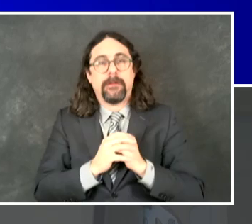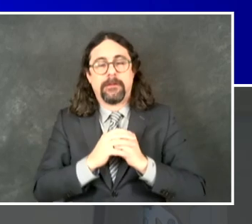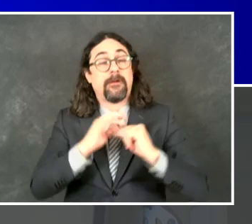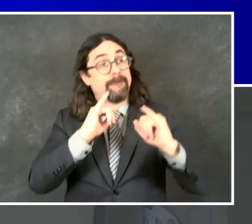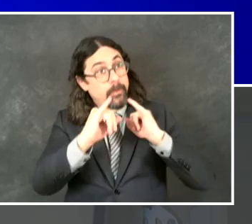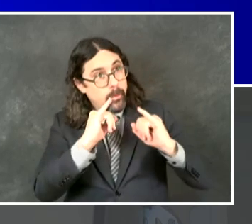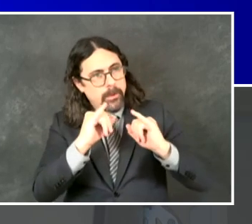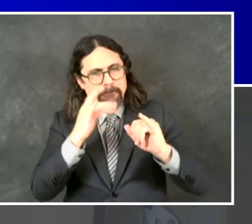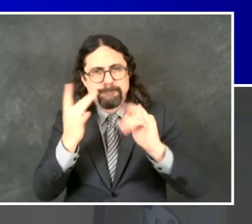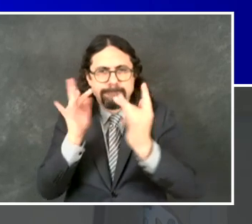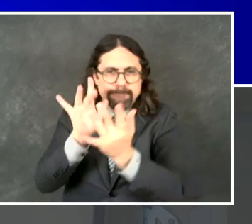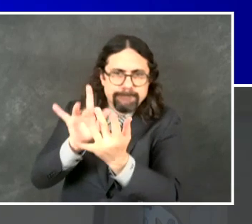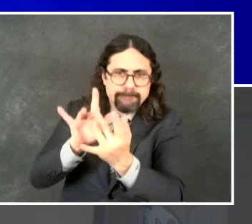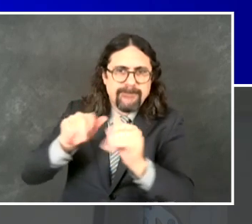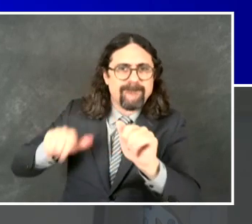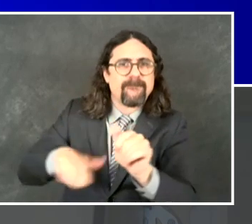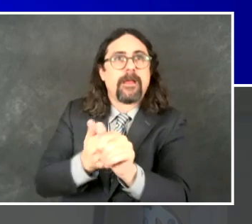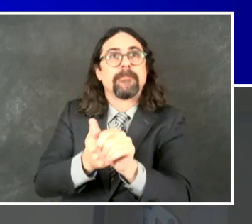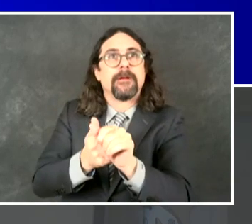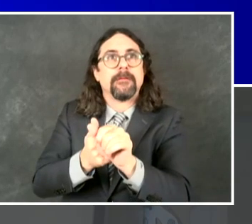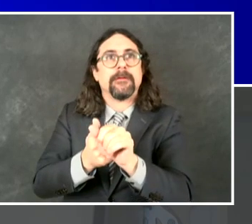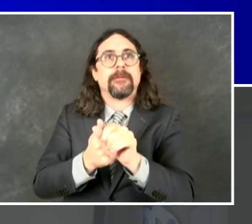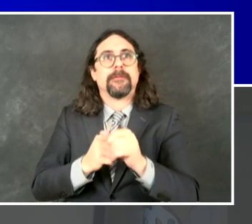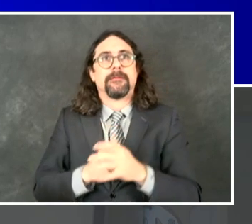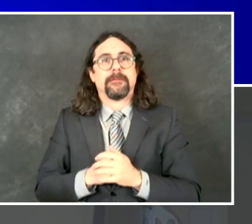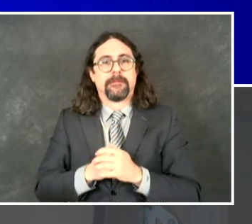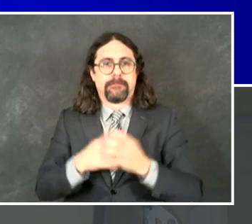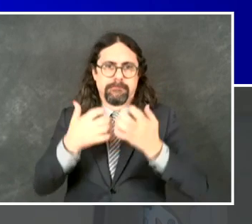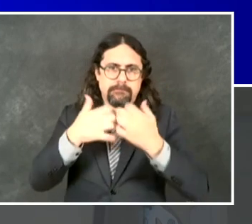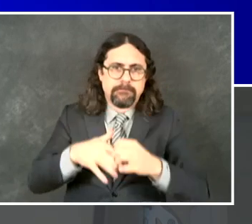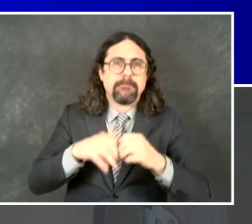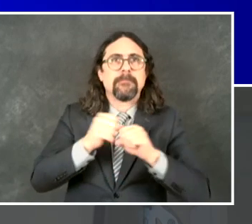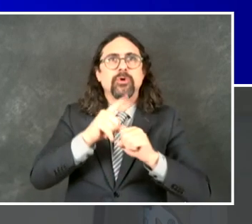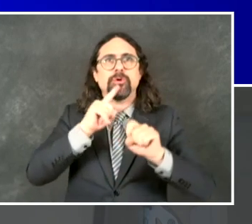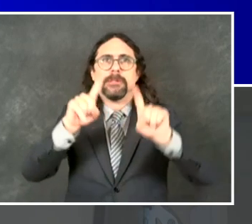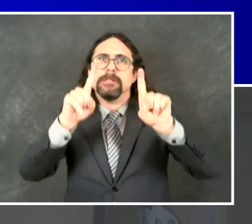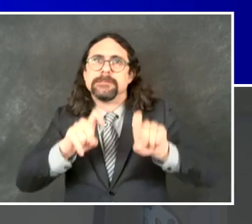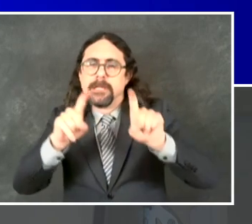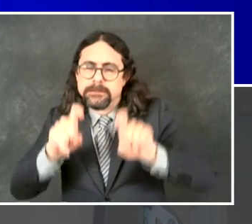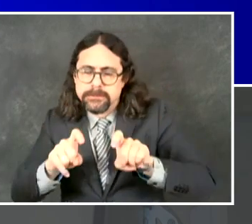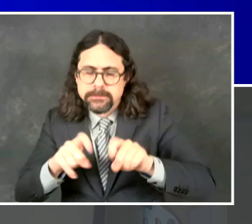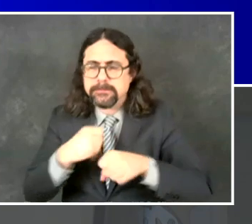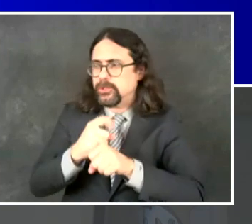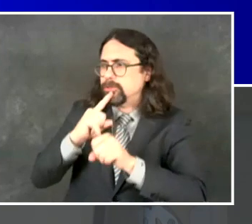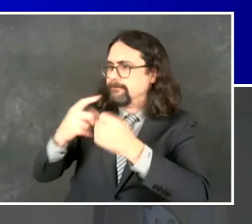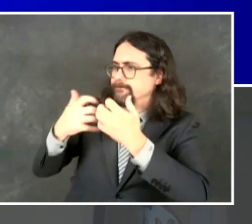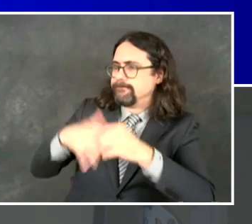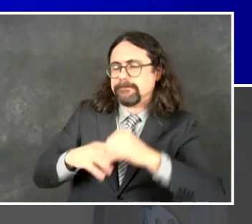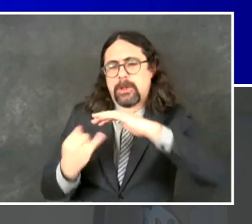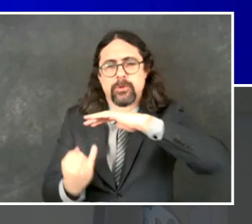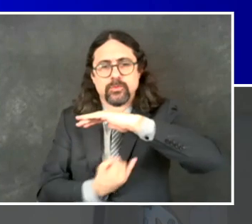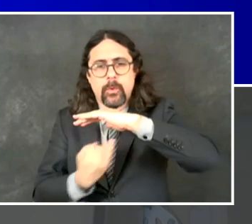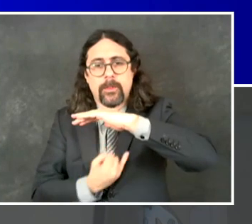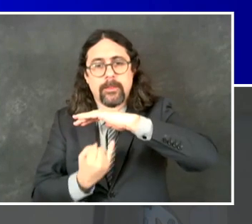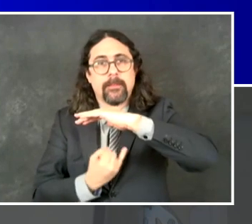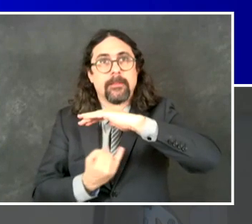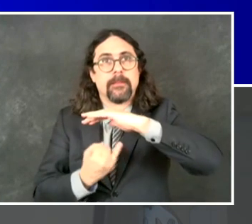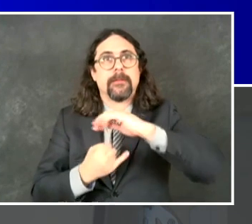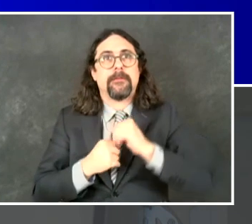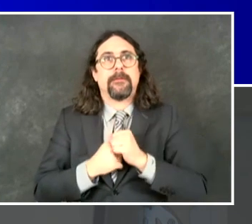THYE'L LFOLLOWP U IWTH THOSE CONTACTS. THEY'LL ARRANGE FOR EACH OF THEM TO BE TESTD, FOLKS WHO NEED ISOLATION, THEY'LL MAKE SURE THEY'RE GETTING T.I